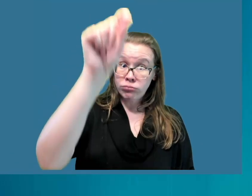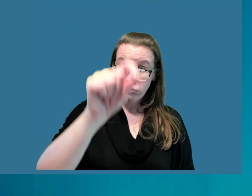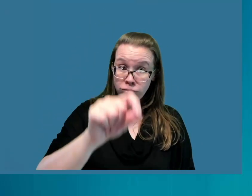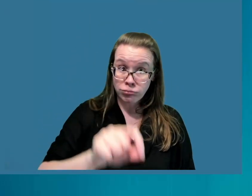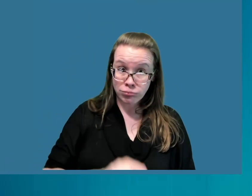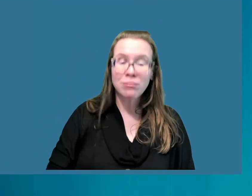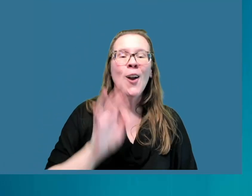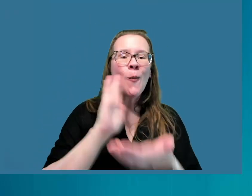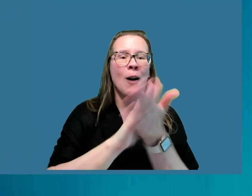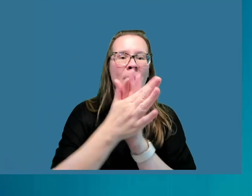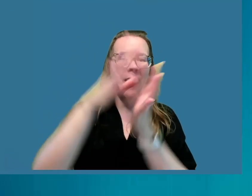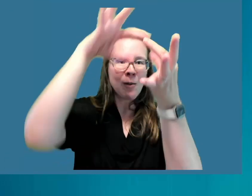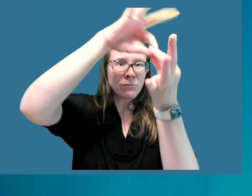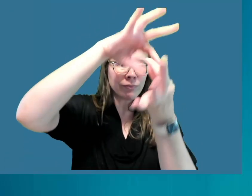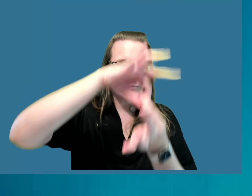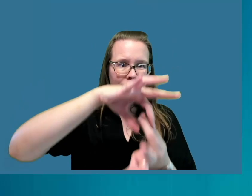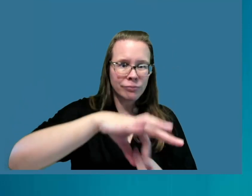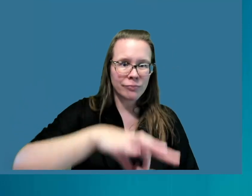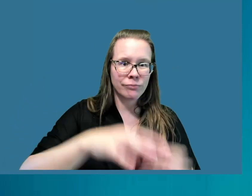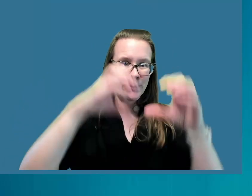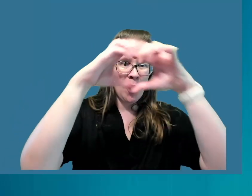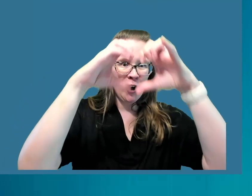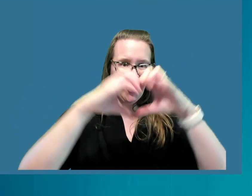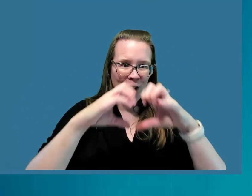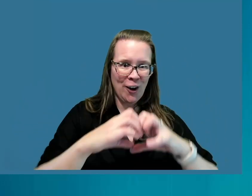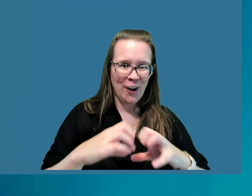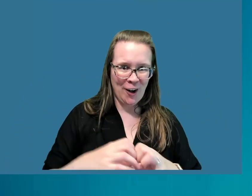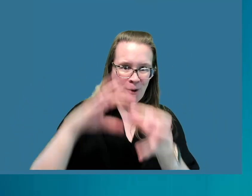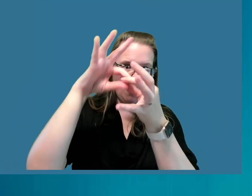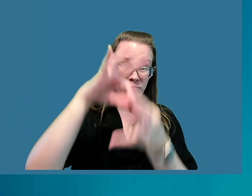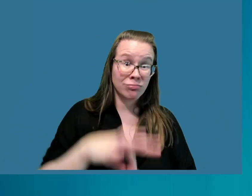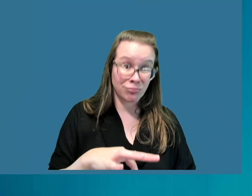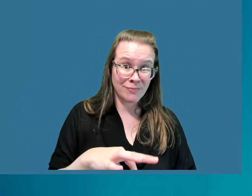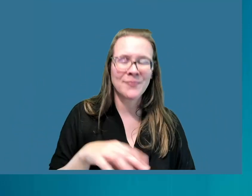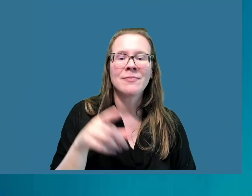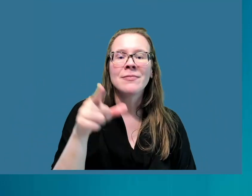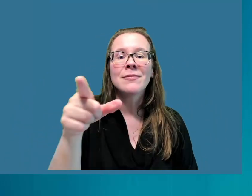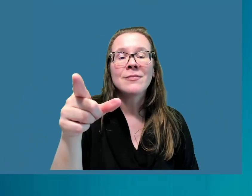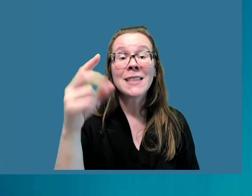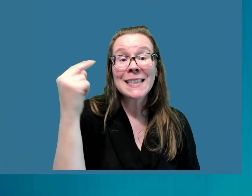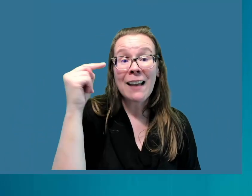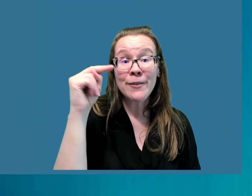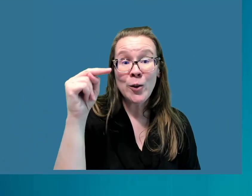a straight line through them and they'll end up with like connected hearts. So you see my nephew,